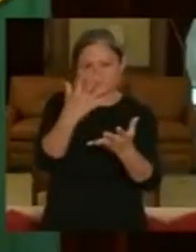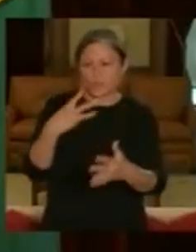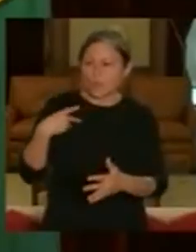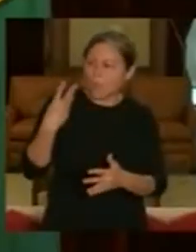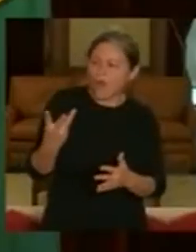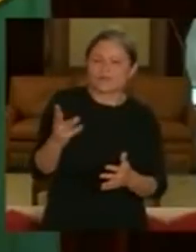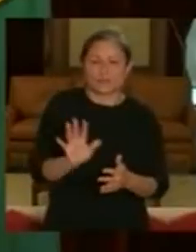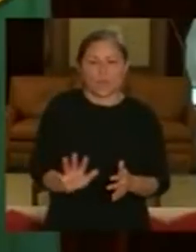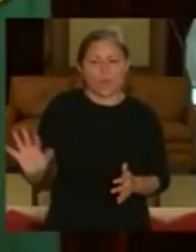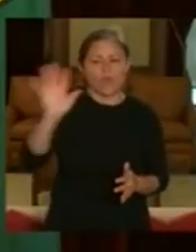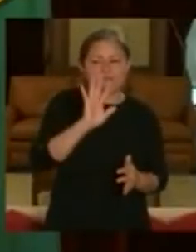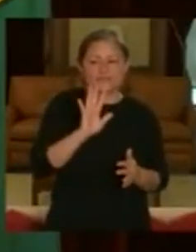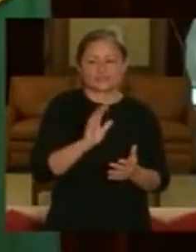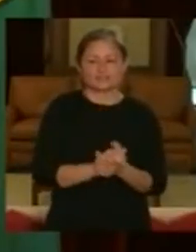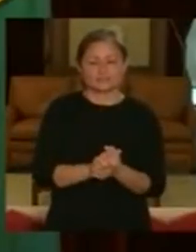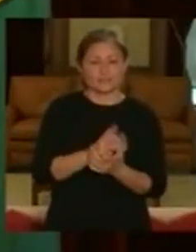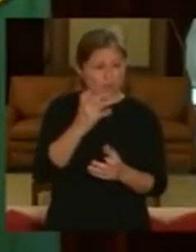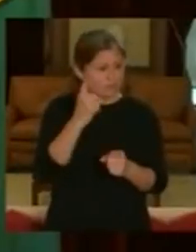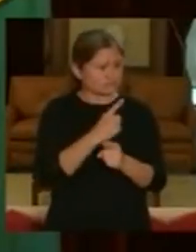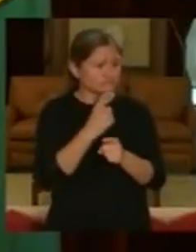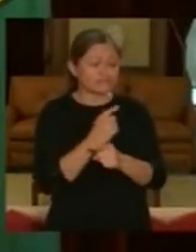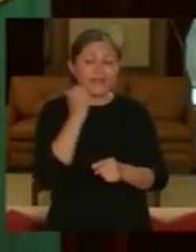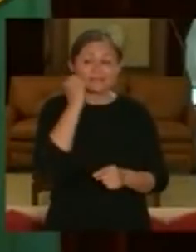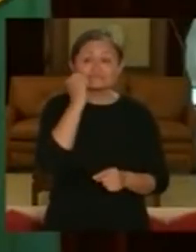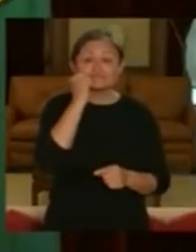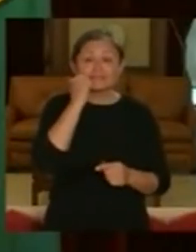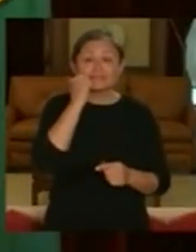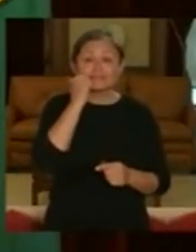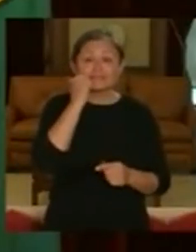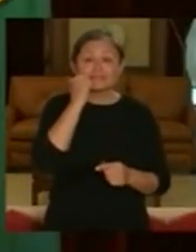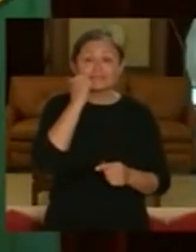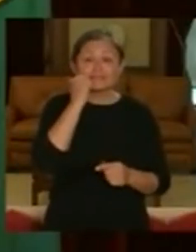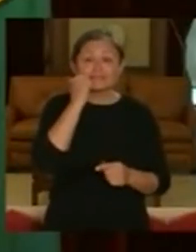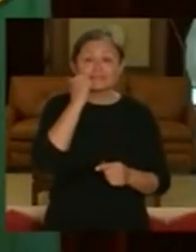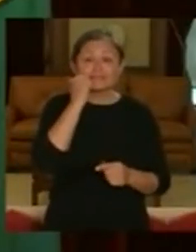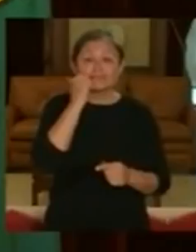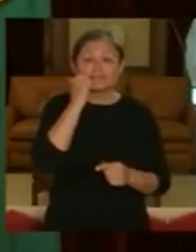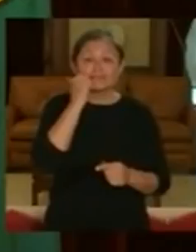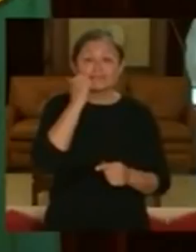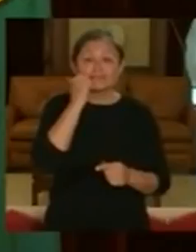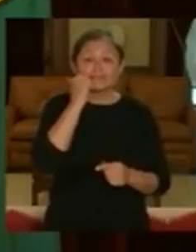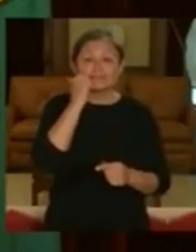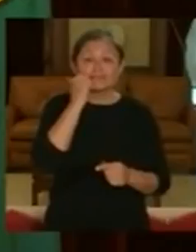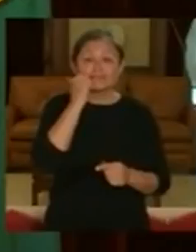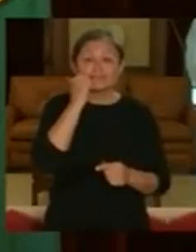NORMAL IS TO HIT THIS HARD AND THAT IS WHAT WE'RE DOING. WHY?